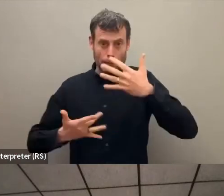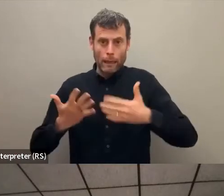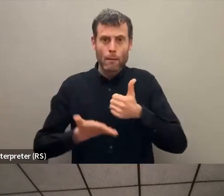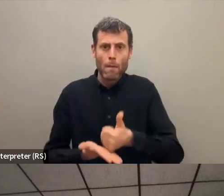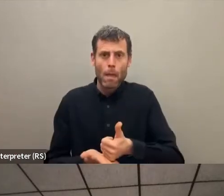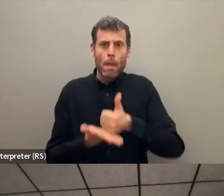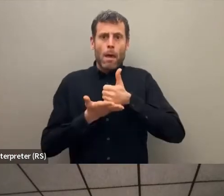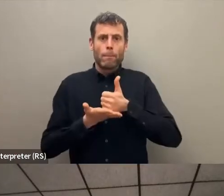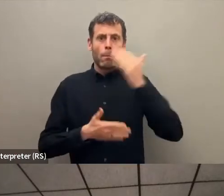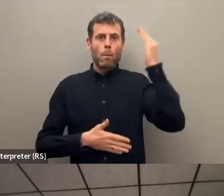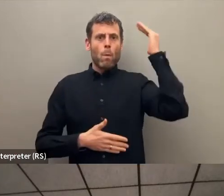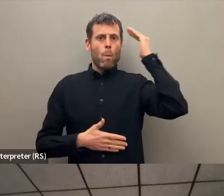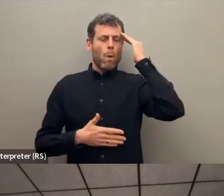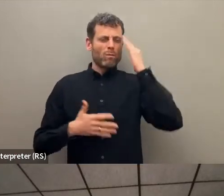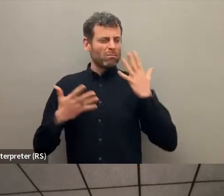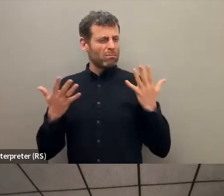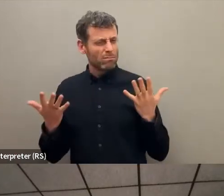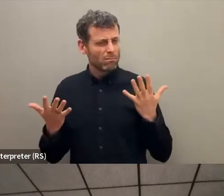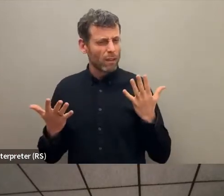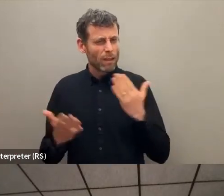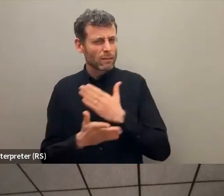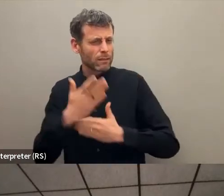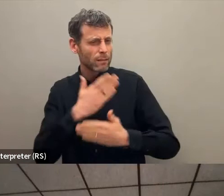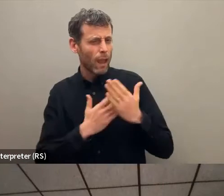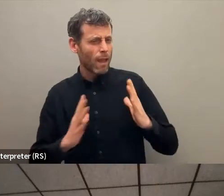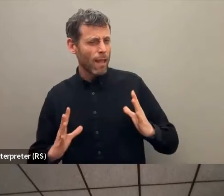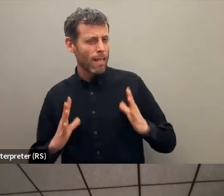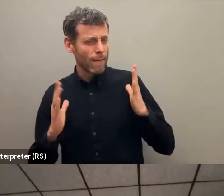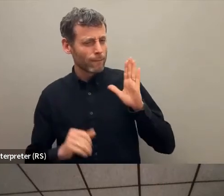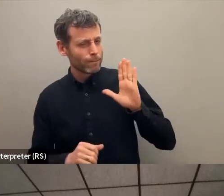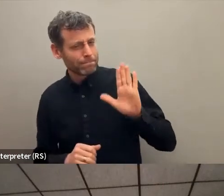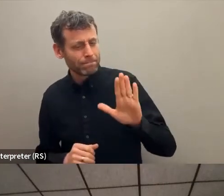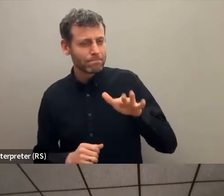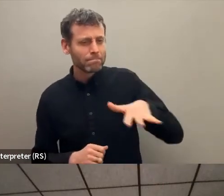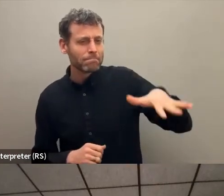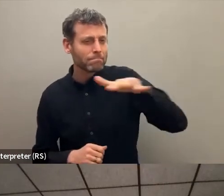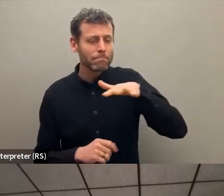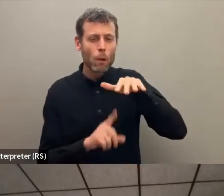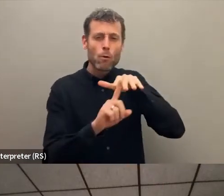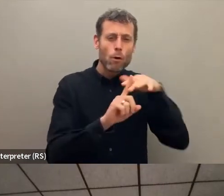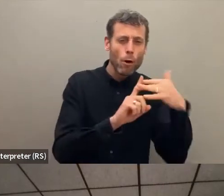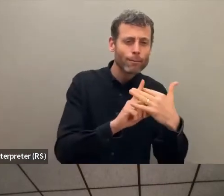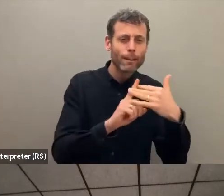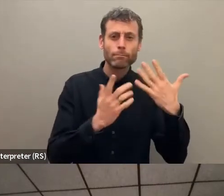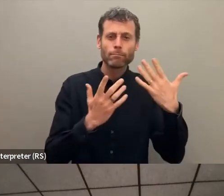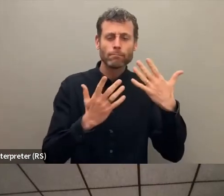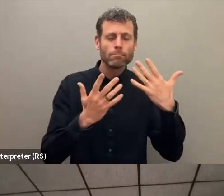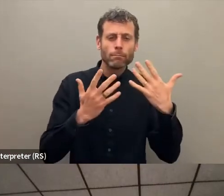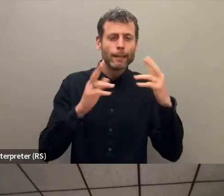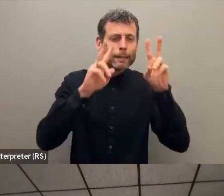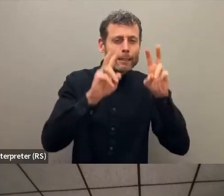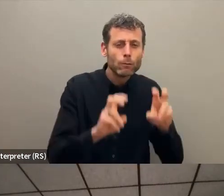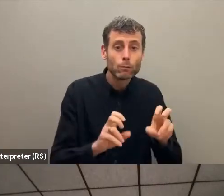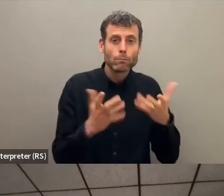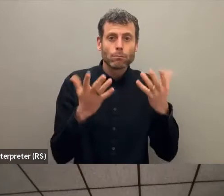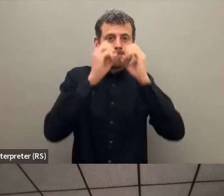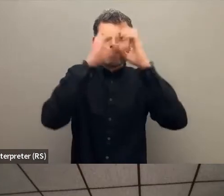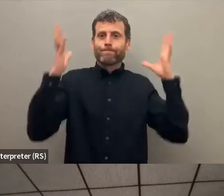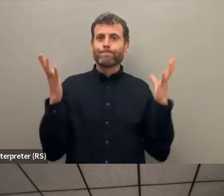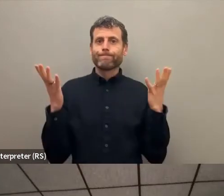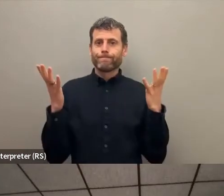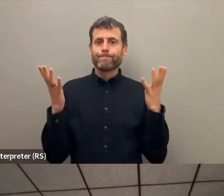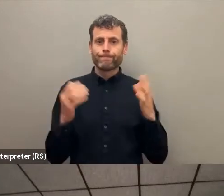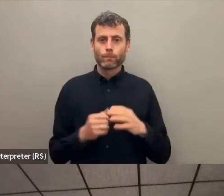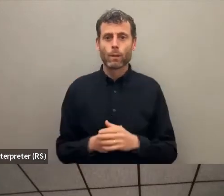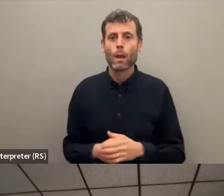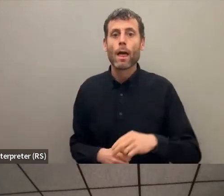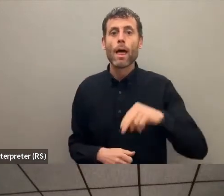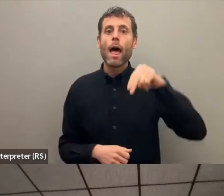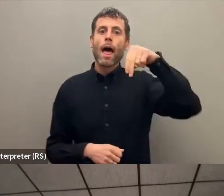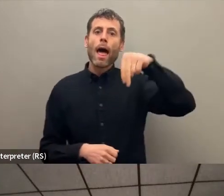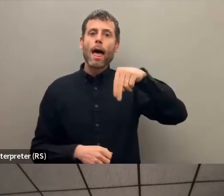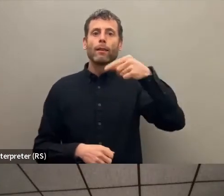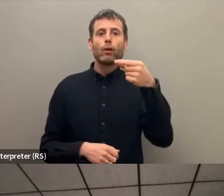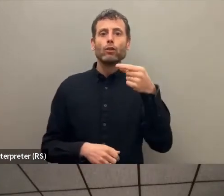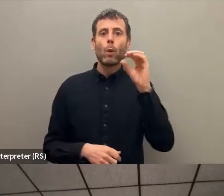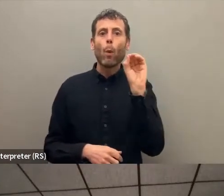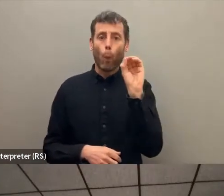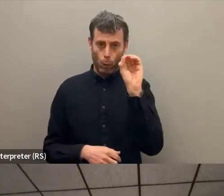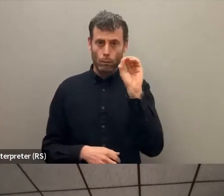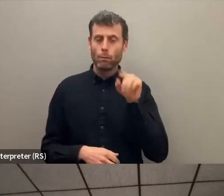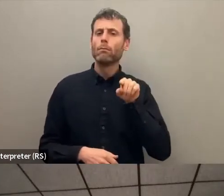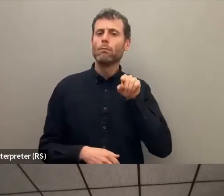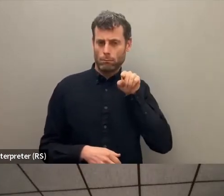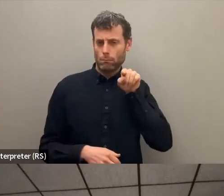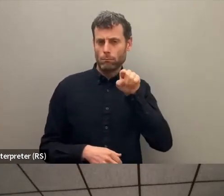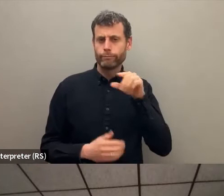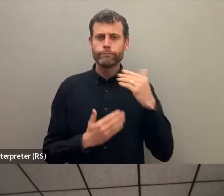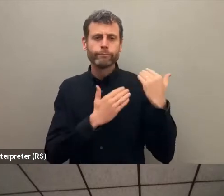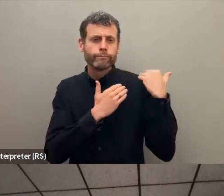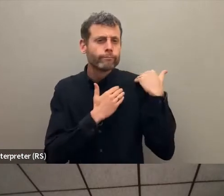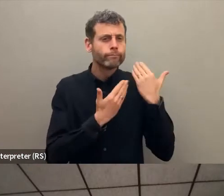Mohammed Ali Loutfy: Data gained or produced produced by organizations of persons with disabilities and NGOs are using are usually not recognized by a statistical authorities.